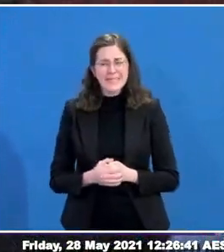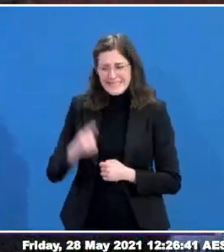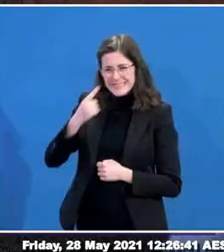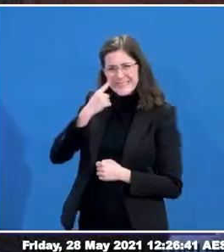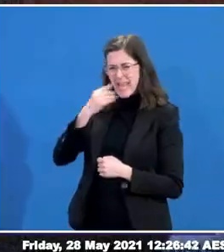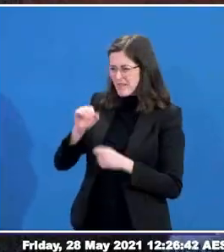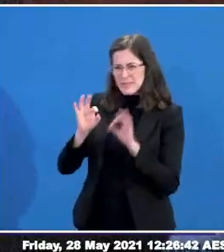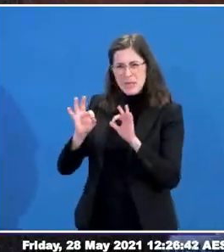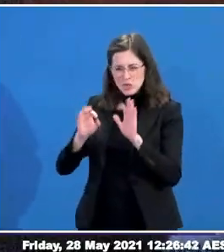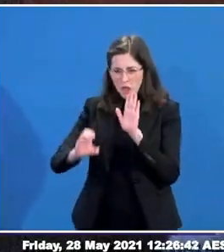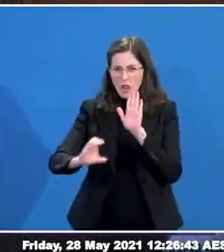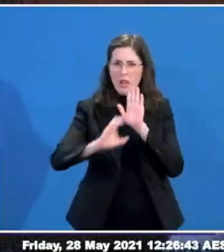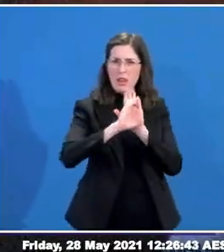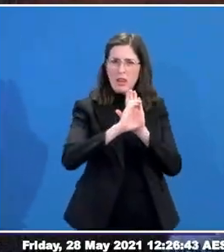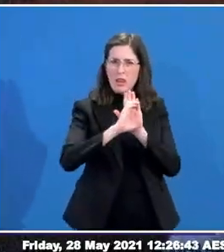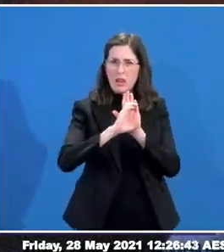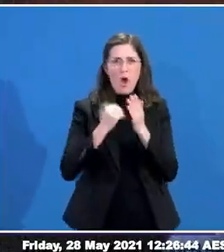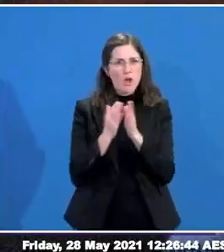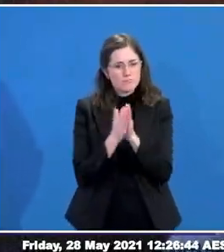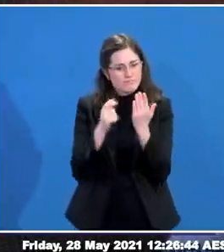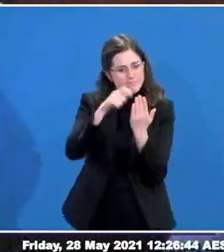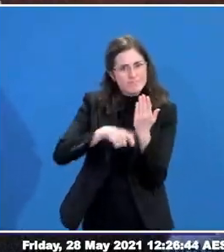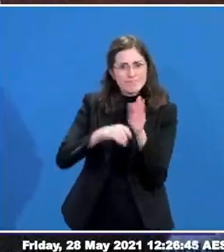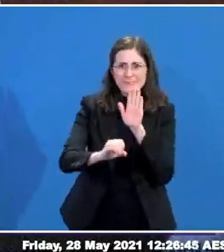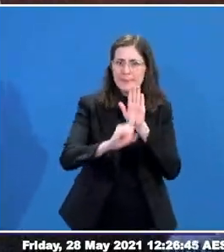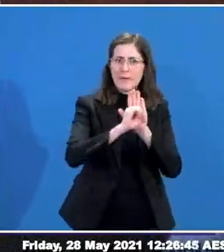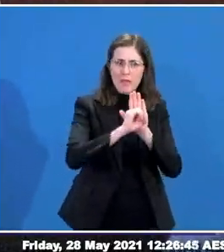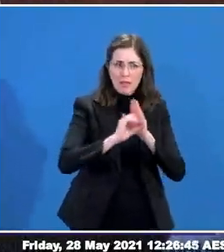Yes. A house, by the look of it, and an unhappy face?